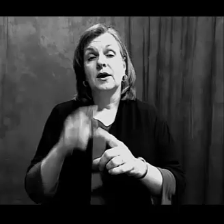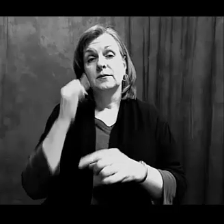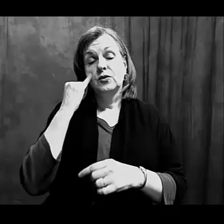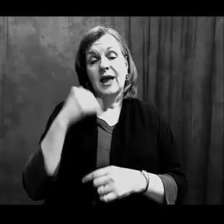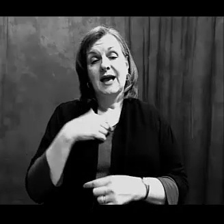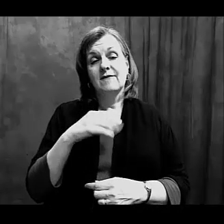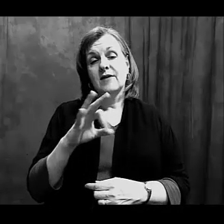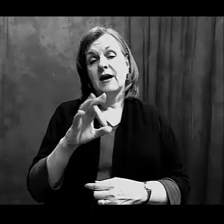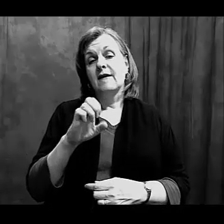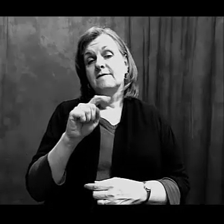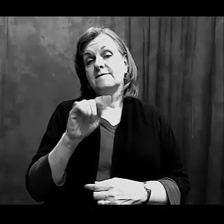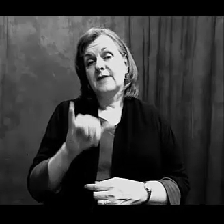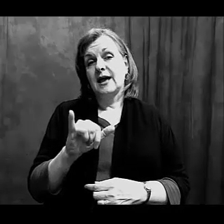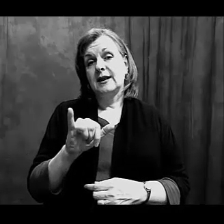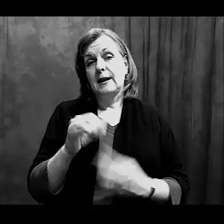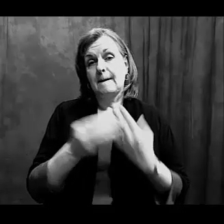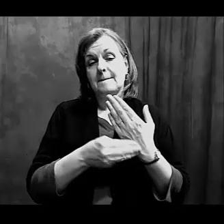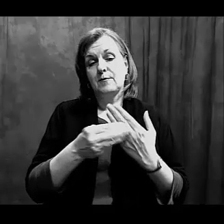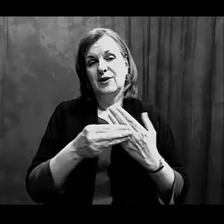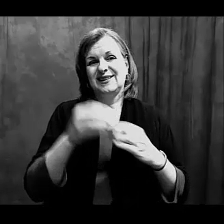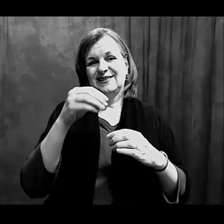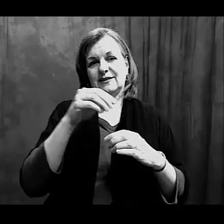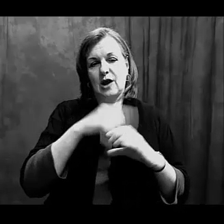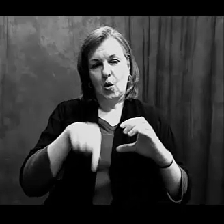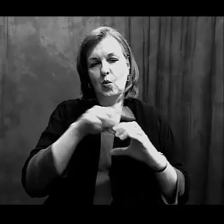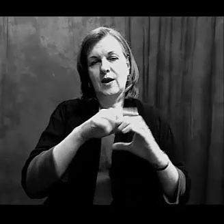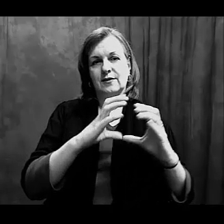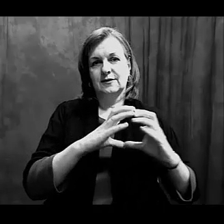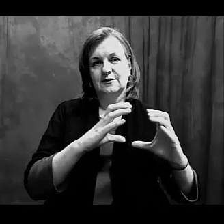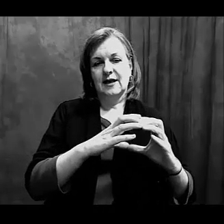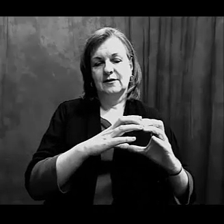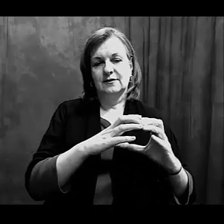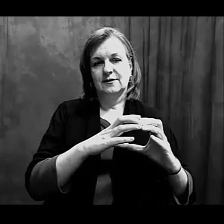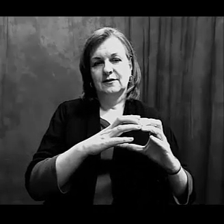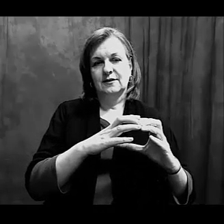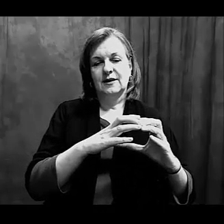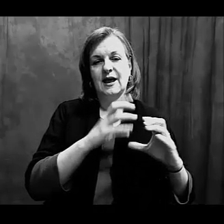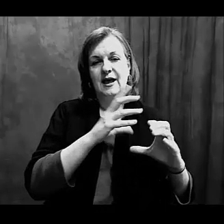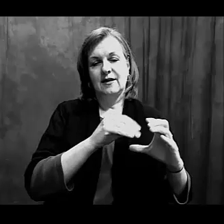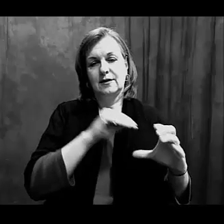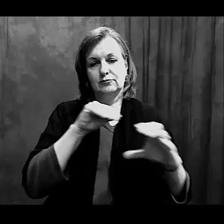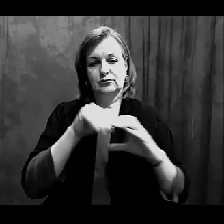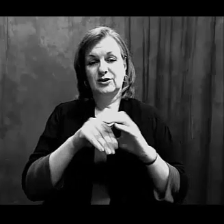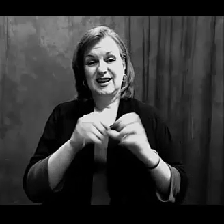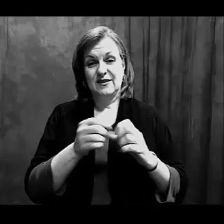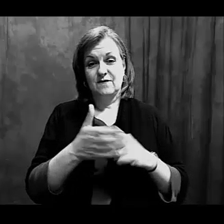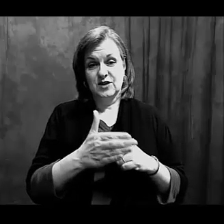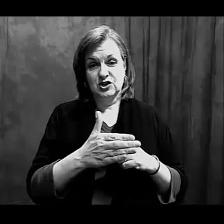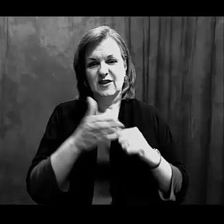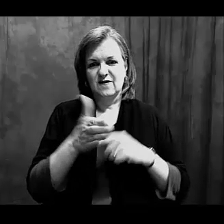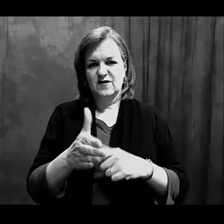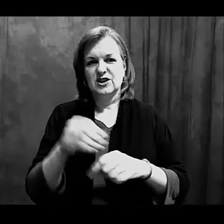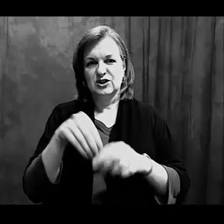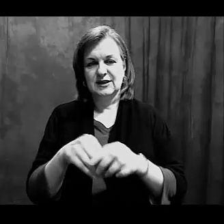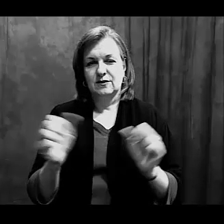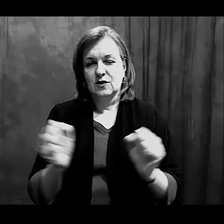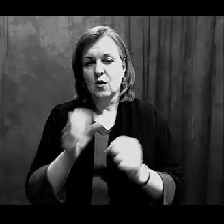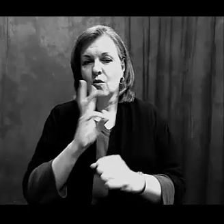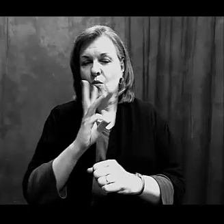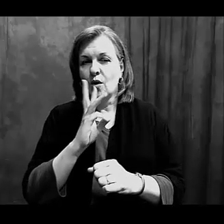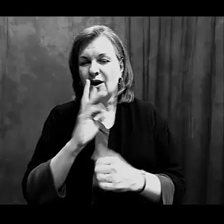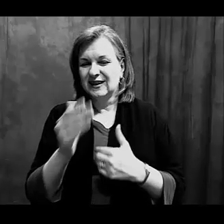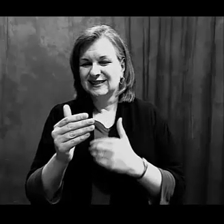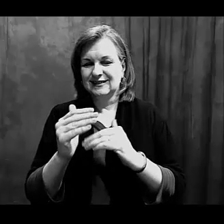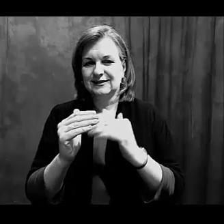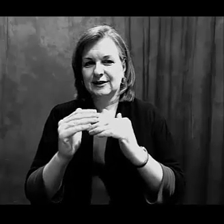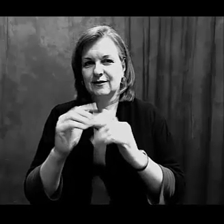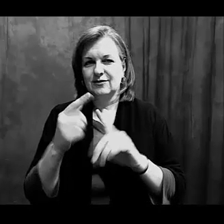fatty membranes around cells and then put this fish in water that's near freezing some of those membranes would freeze if they didn't